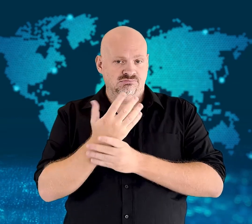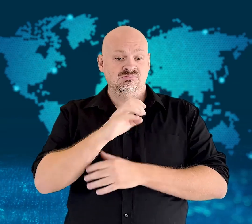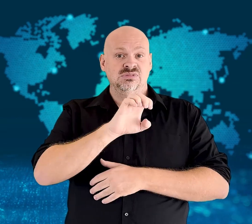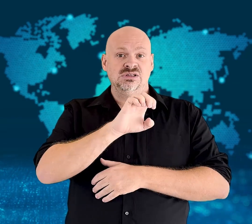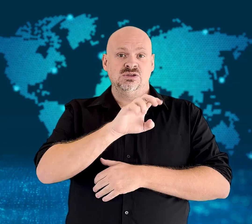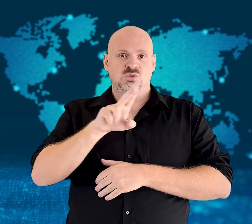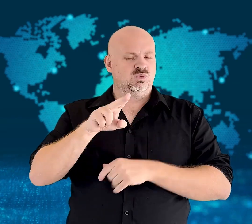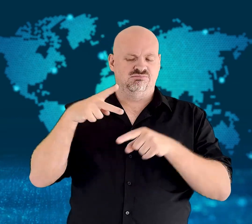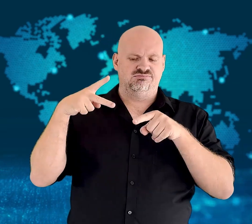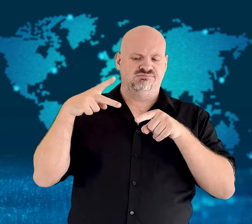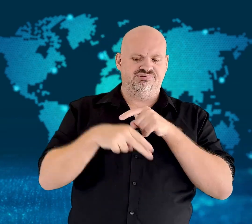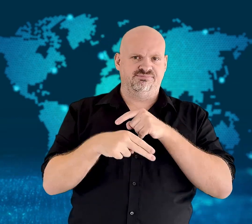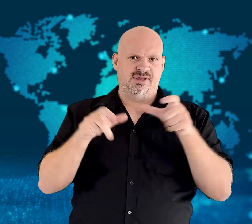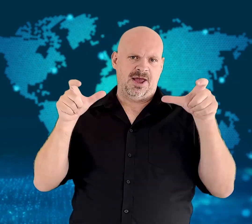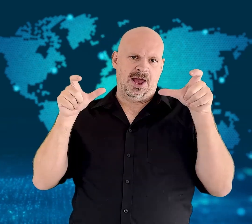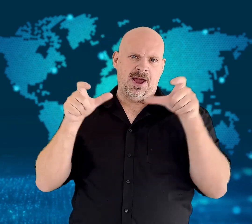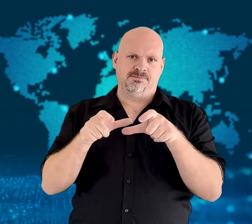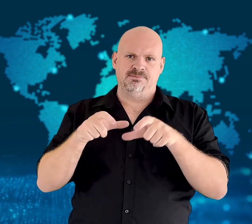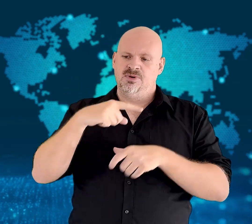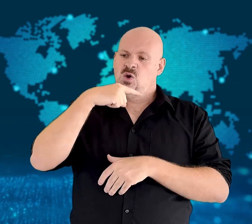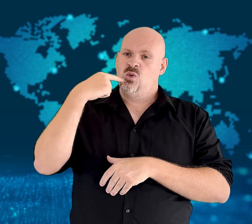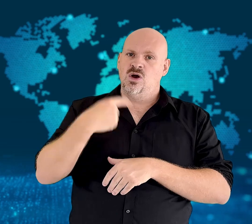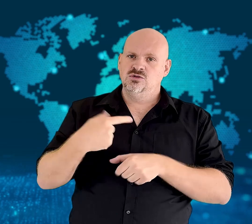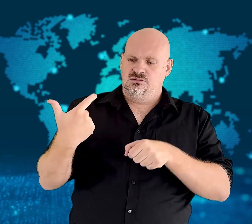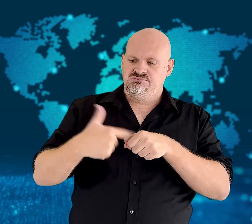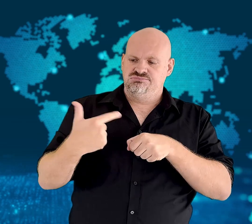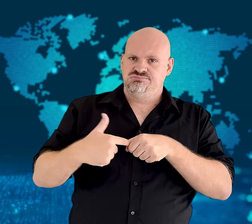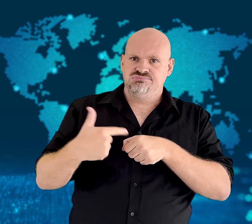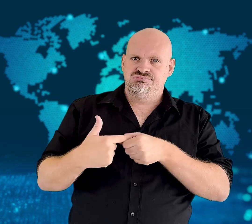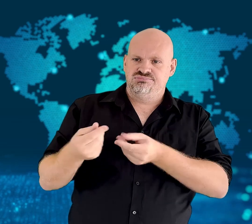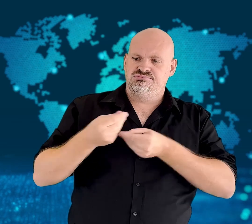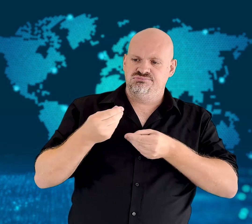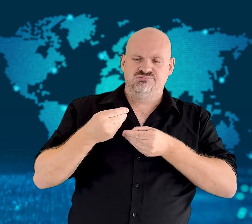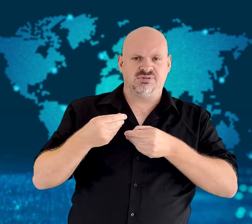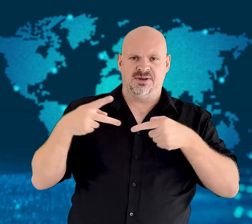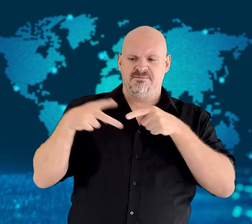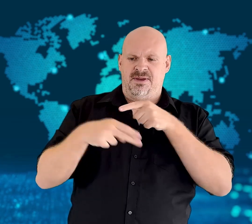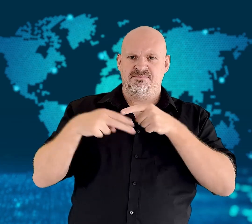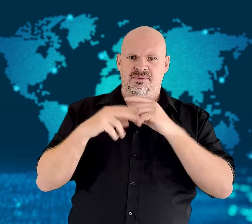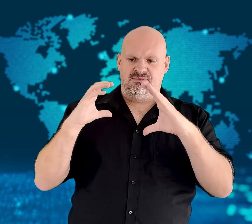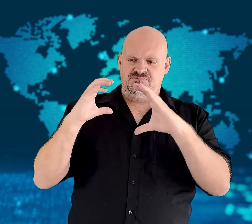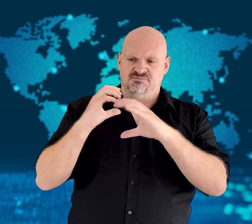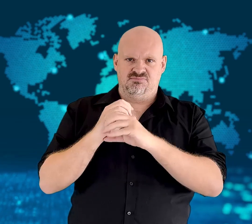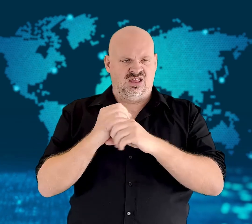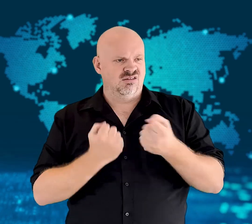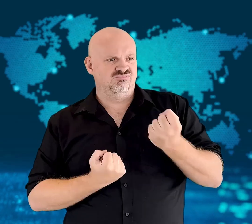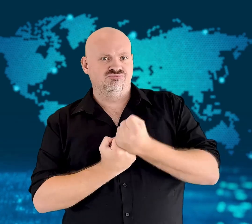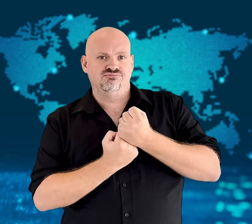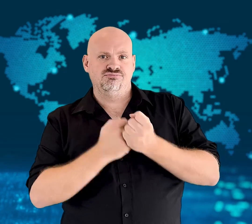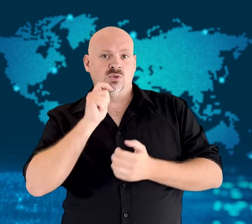The cuts to the gas supply have put European countries into a devastating